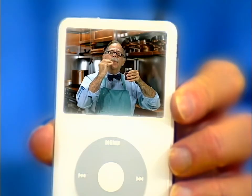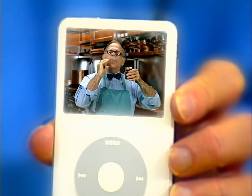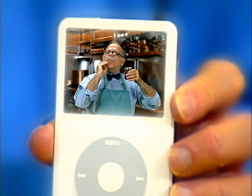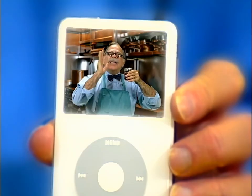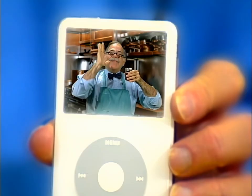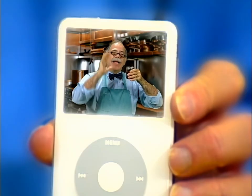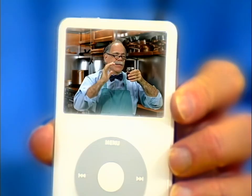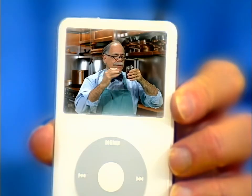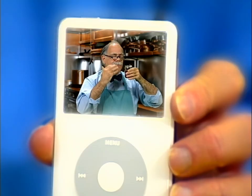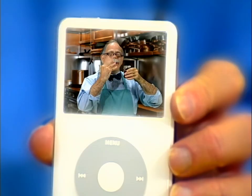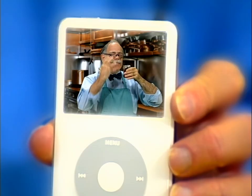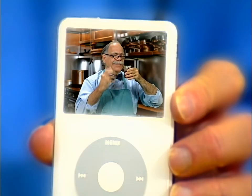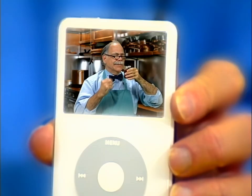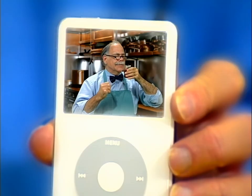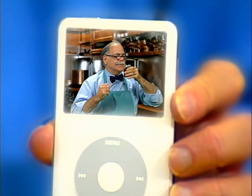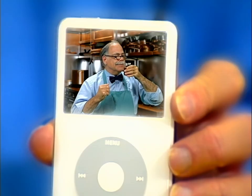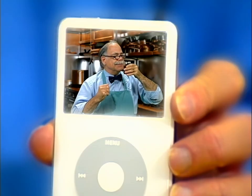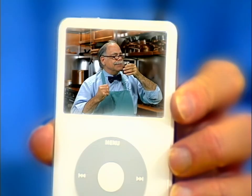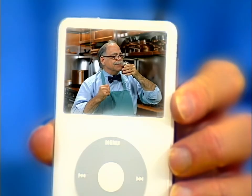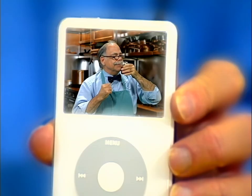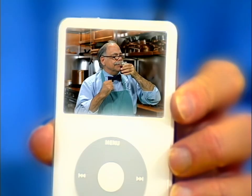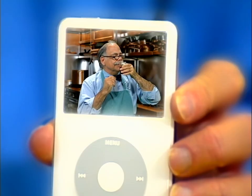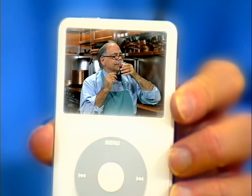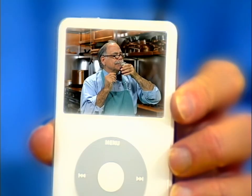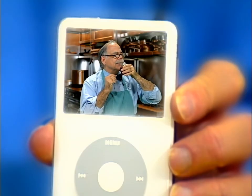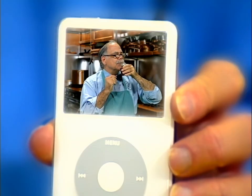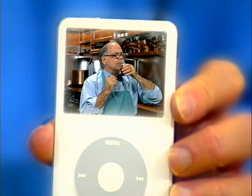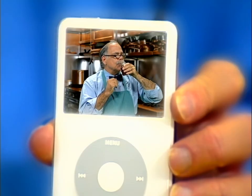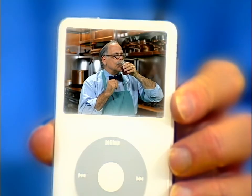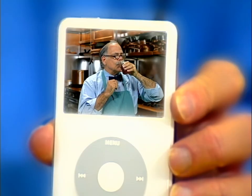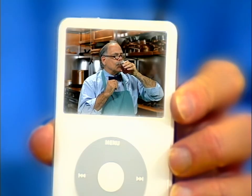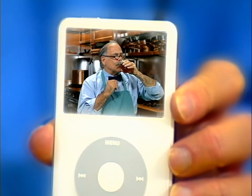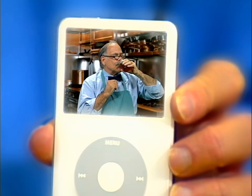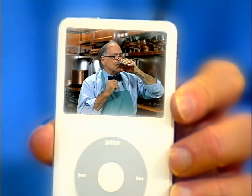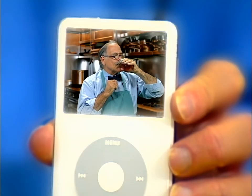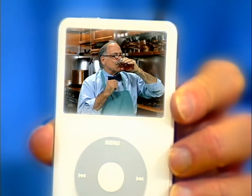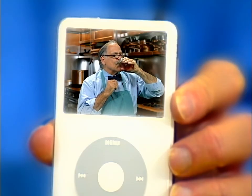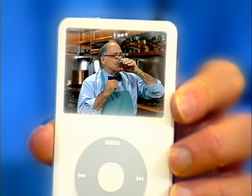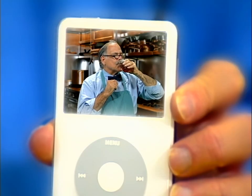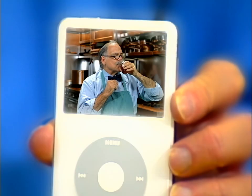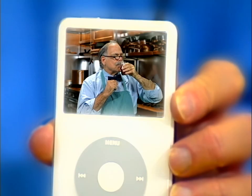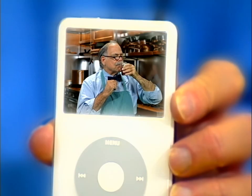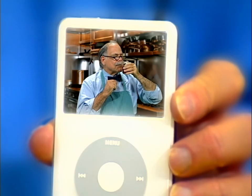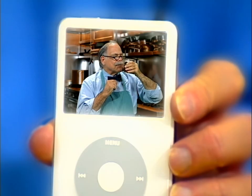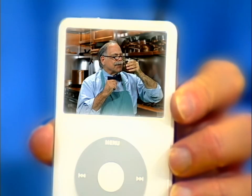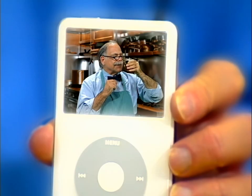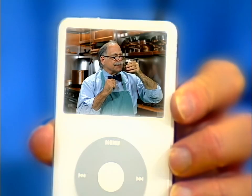I'M GLAD YOU JOINED US HERE AT DR. WONDER'S WORKSHOP. WE'LL SEE YOU AGAIN SOON. BYE.